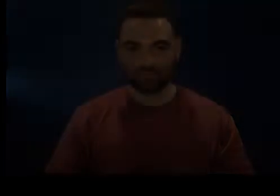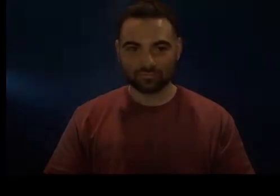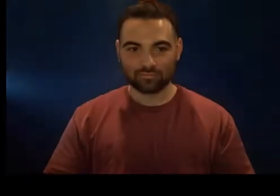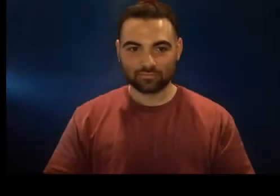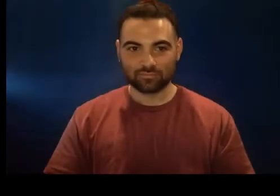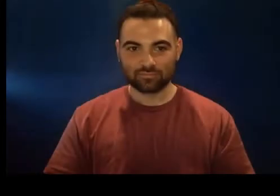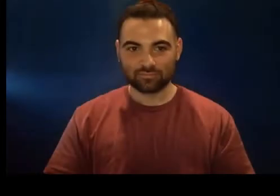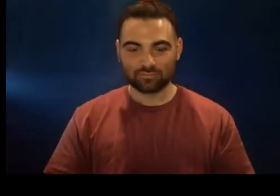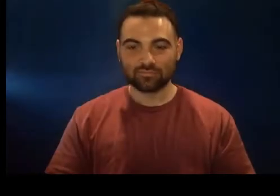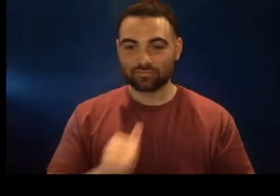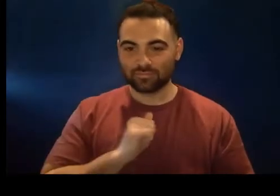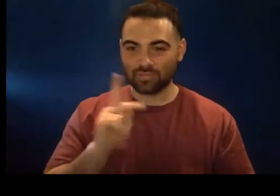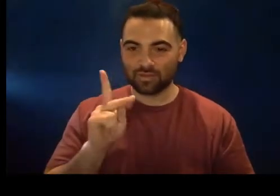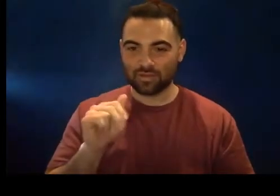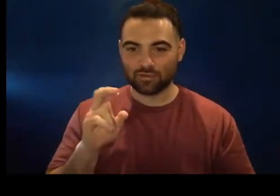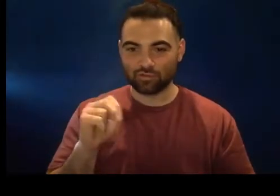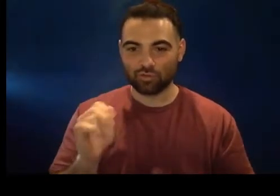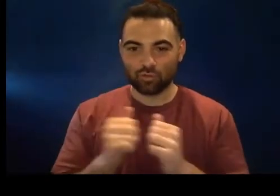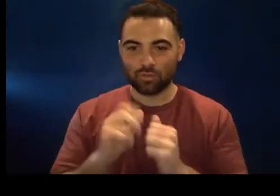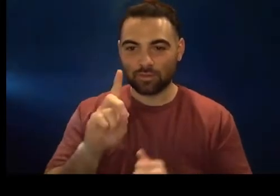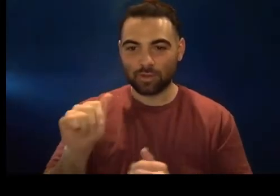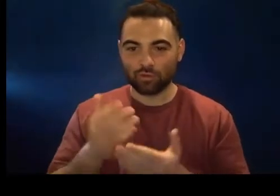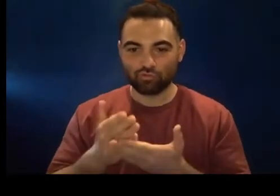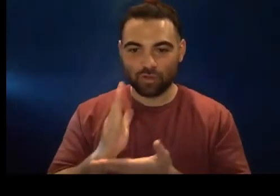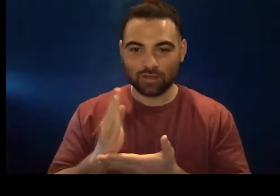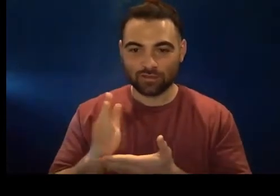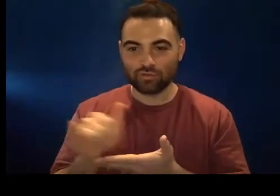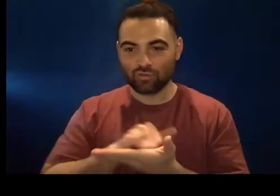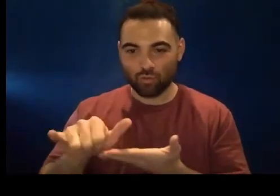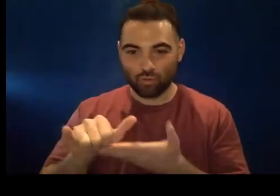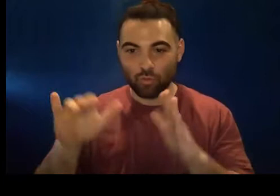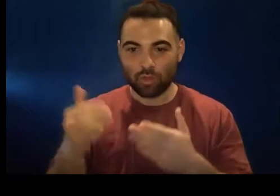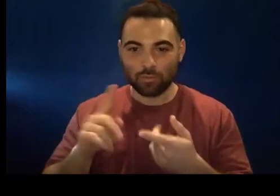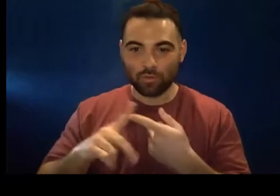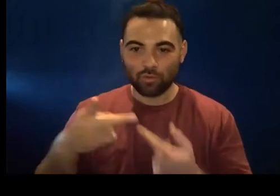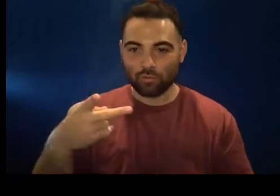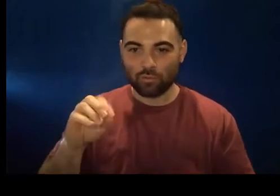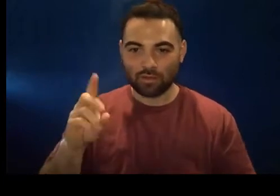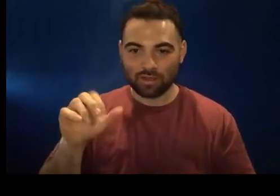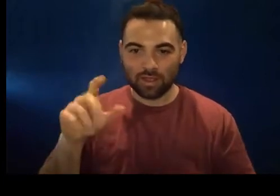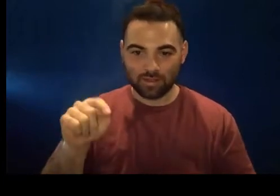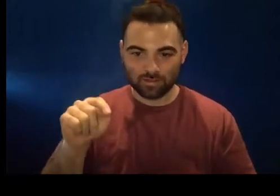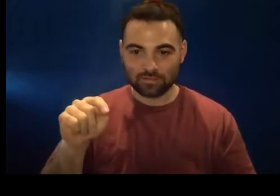This is Katrin with Disability Rights New York. Welcome to our podcast, Empire State of Rights: Closed Captioned.